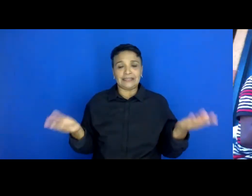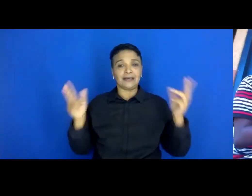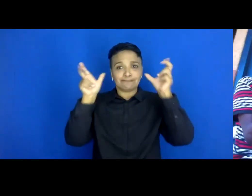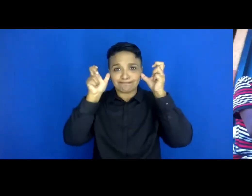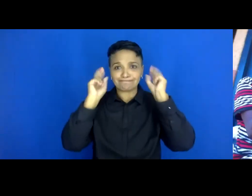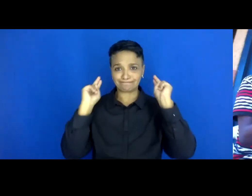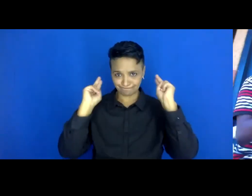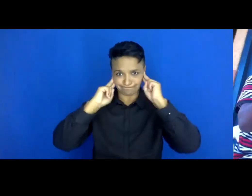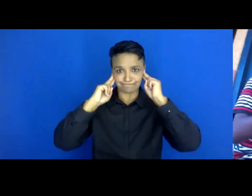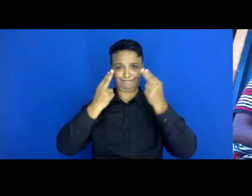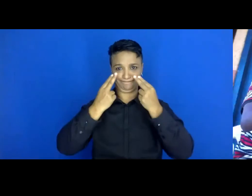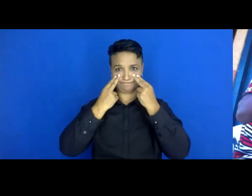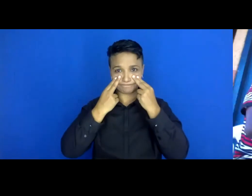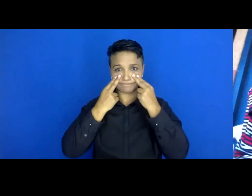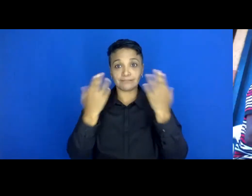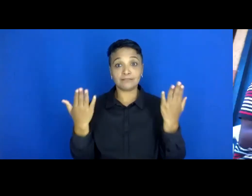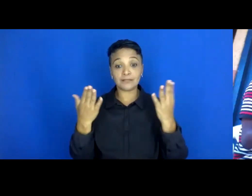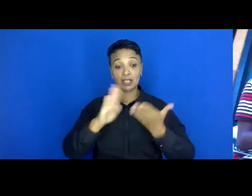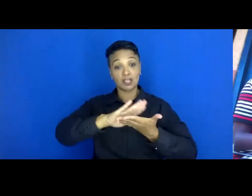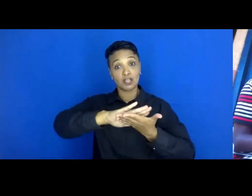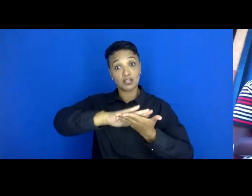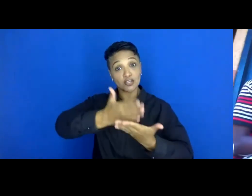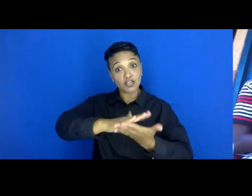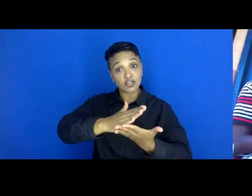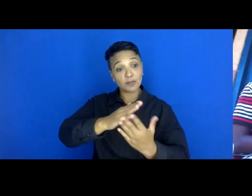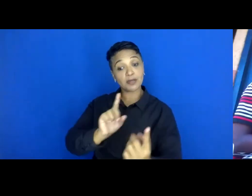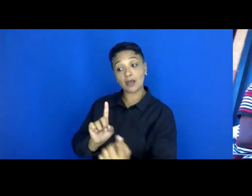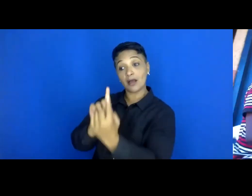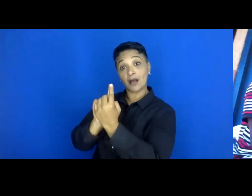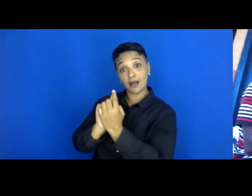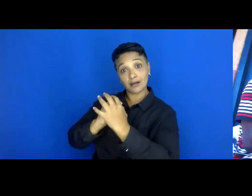when you get an interpreter the interpreter must use first of all